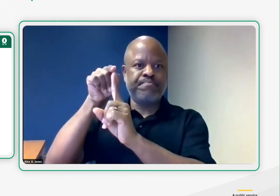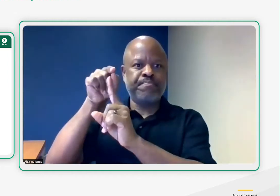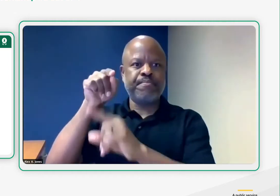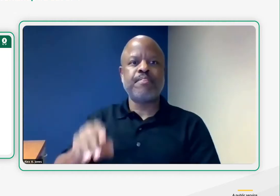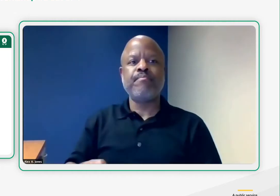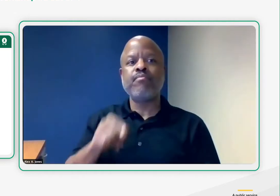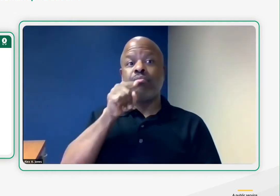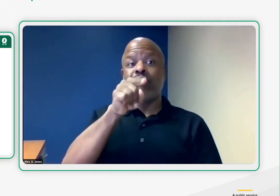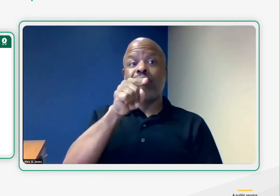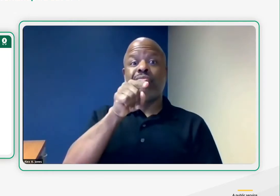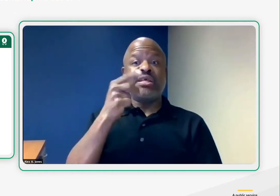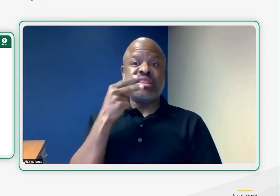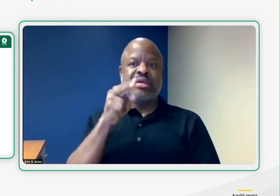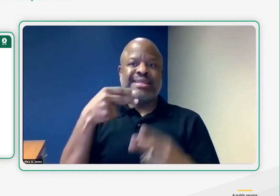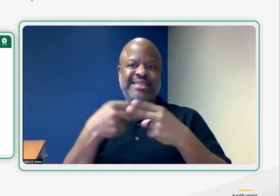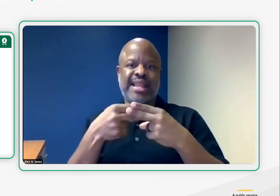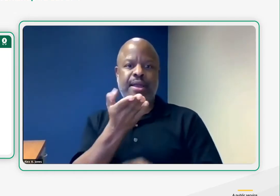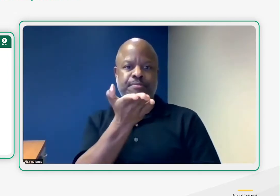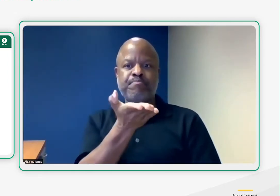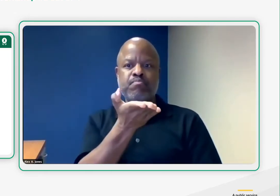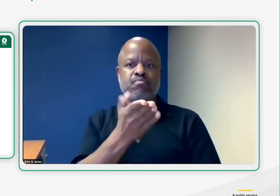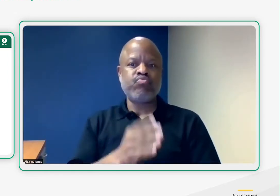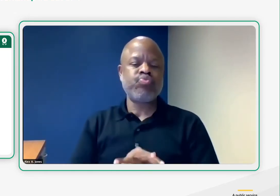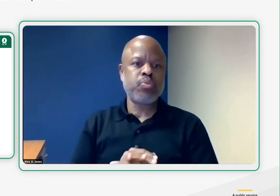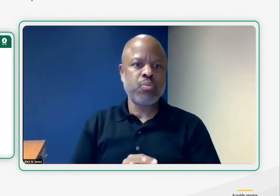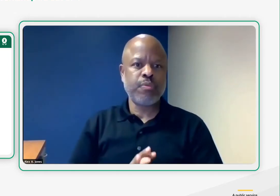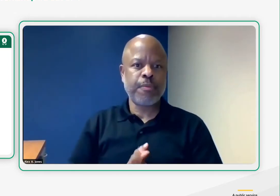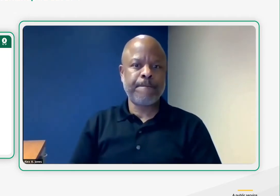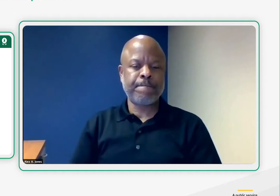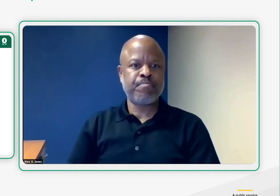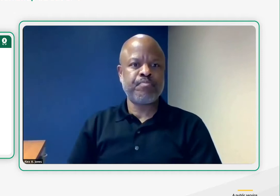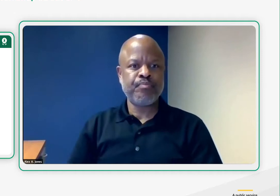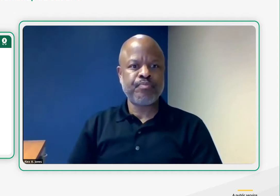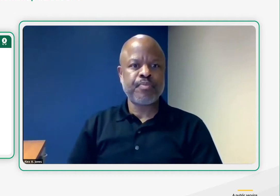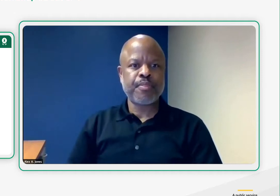Take a look at this slide.